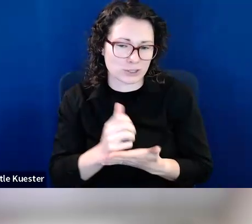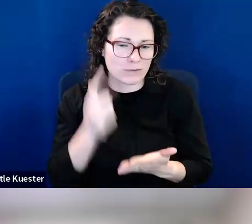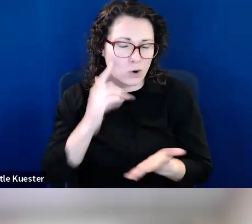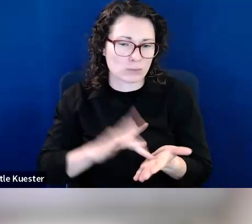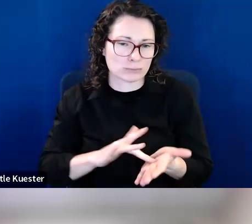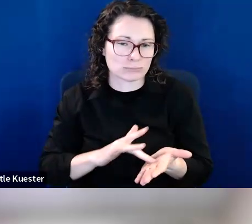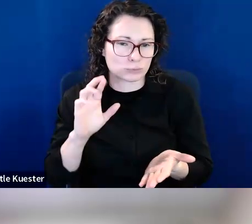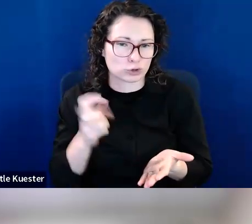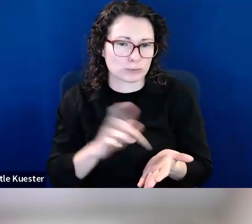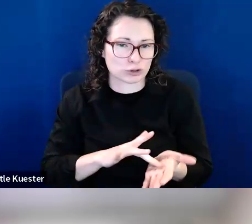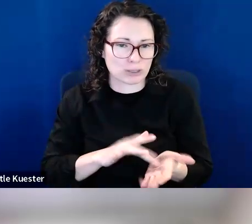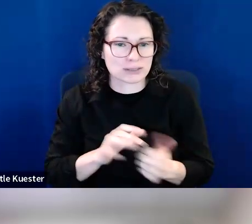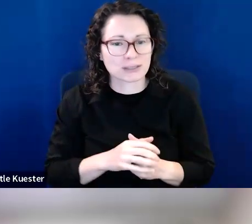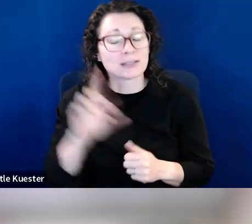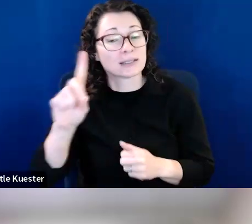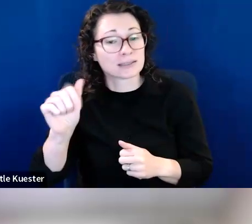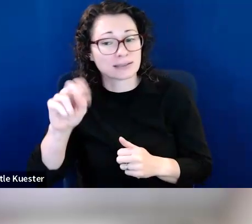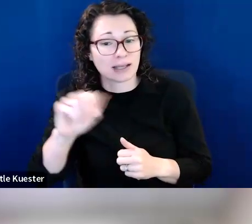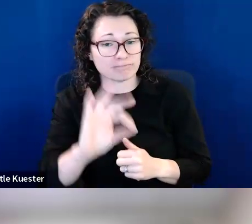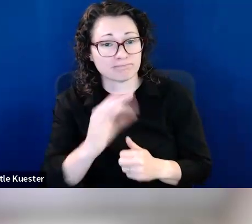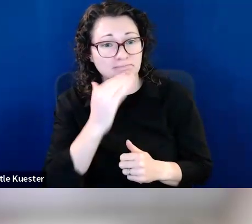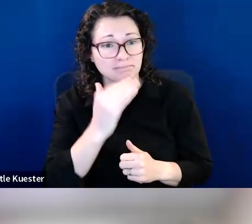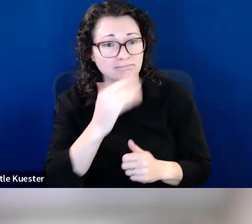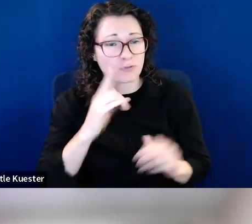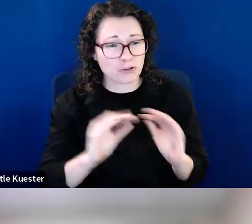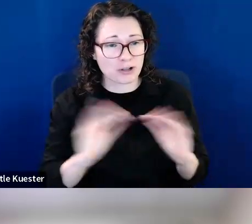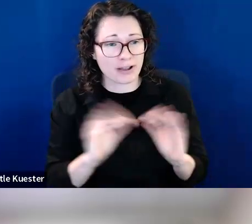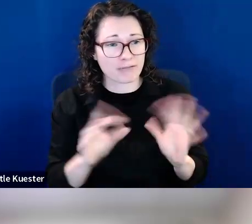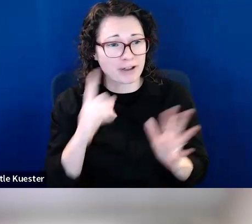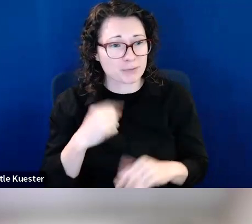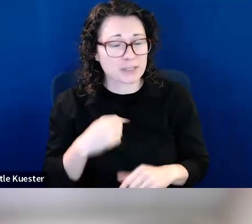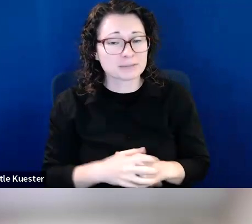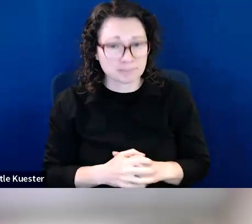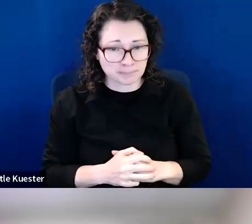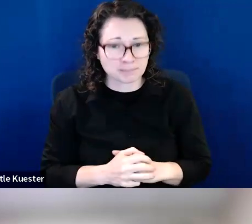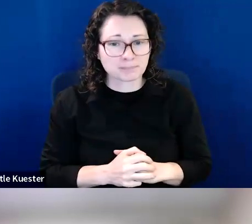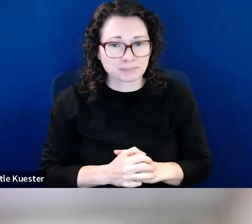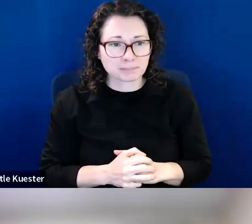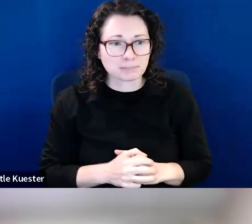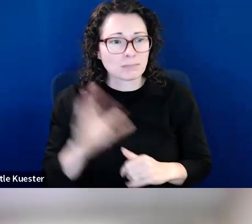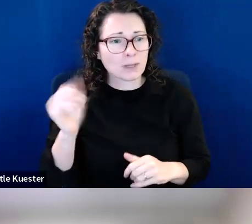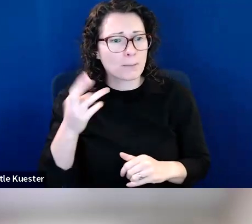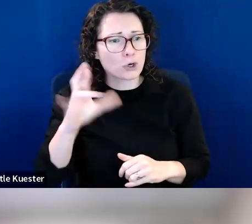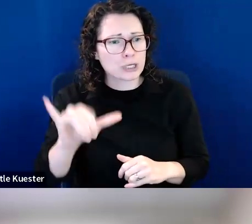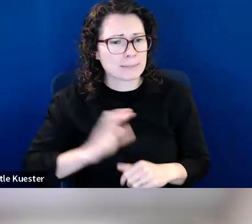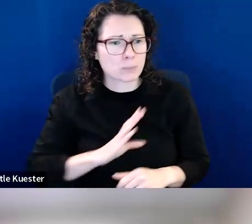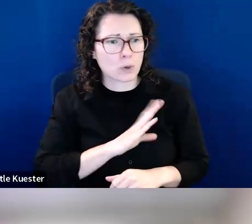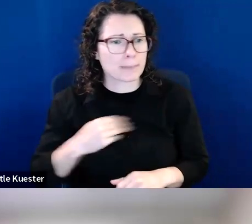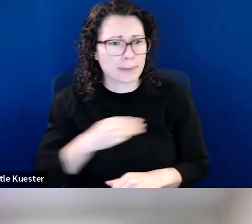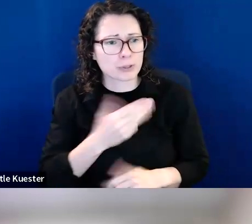Okay, great. Thank you for clarifying that for me. Um, board member Murray, did you have a a comment?